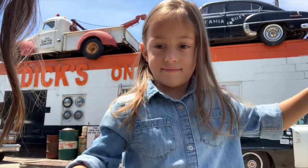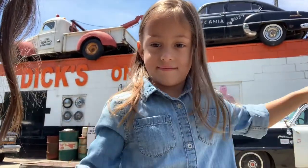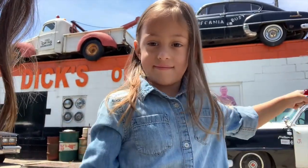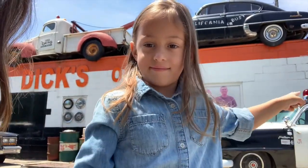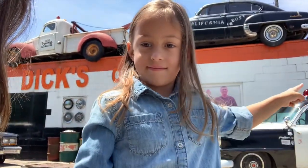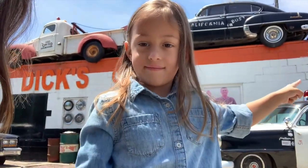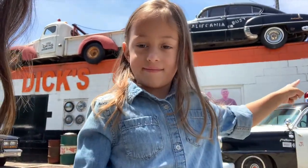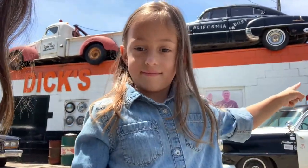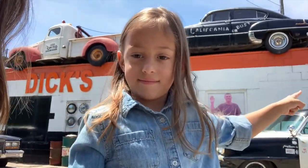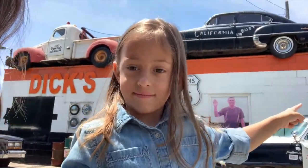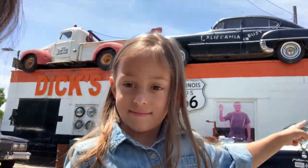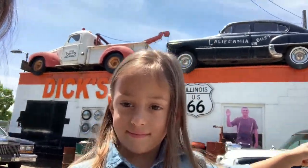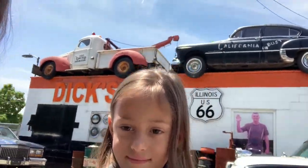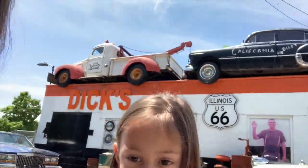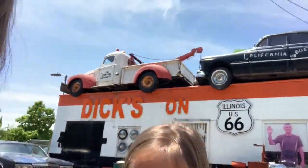Cars.